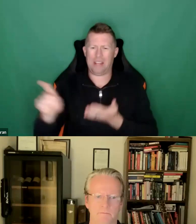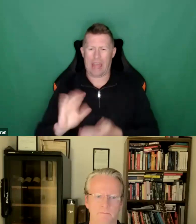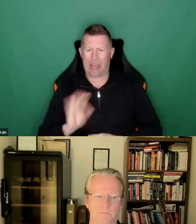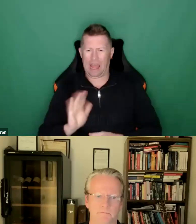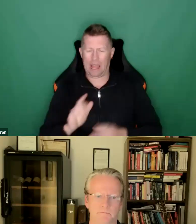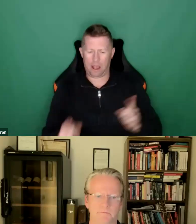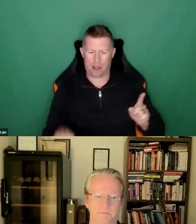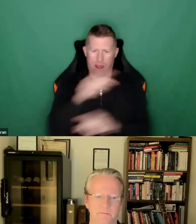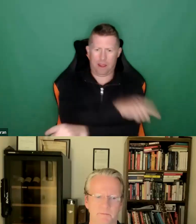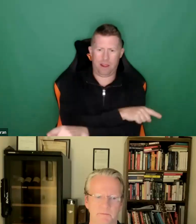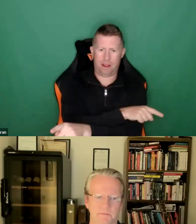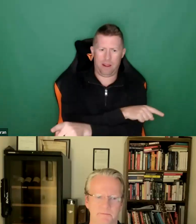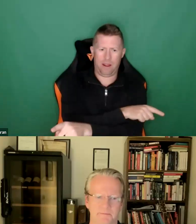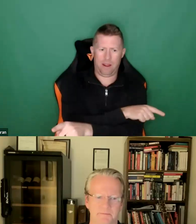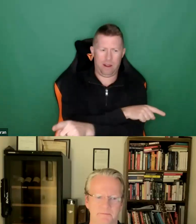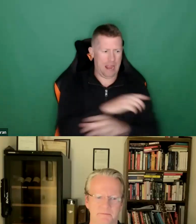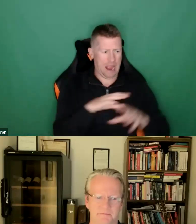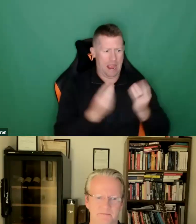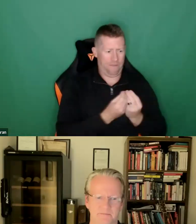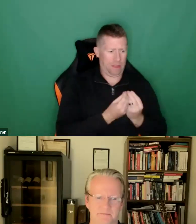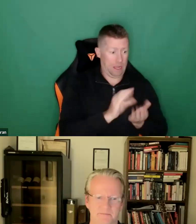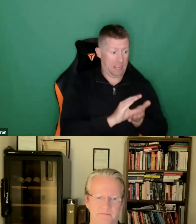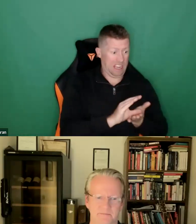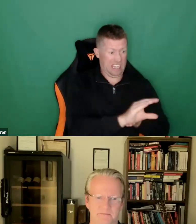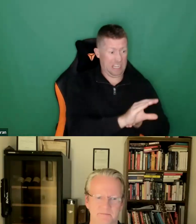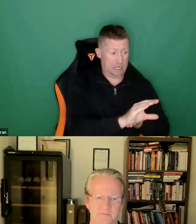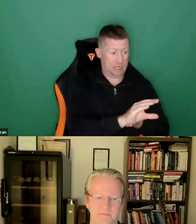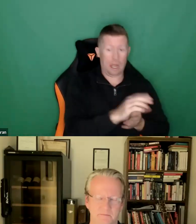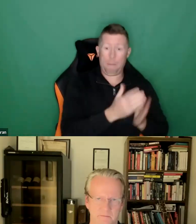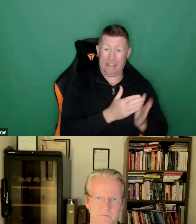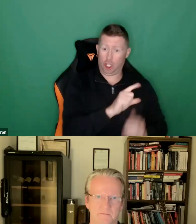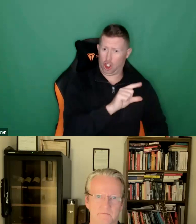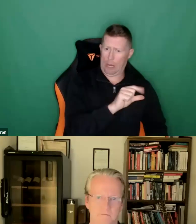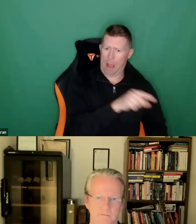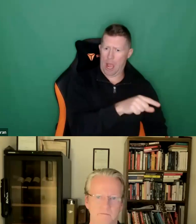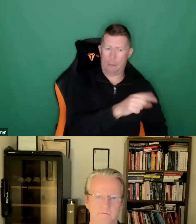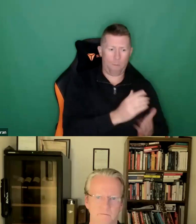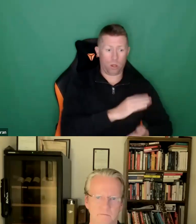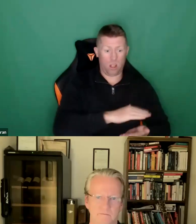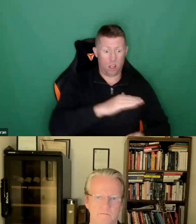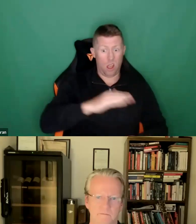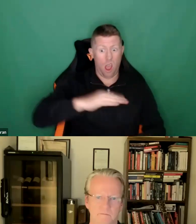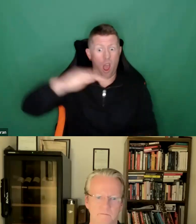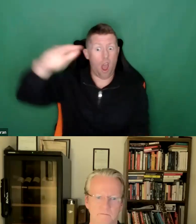they need early in their schooling in the paper we talk about this thing that we have got where